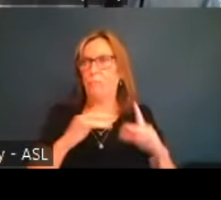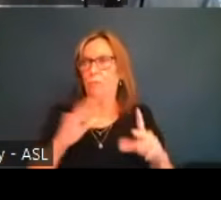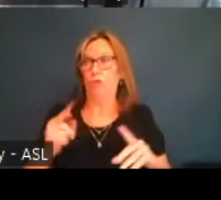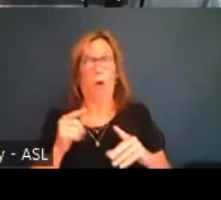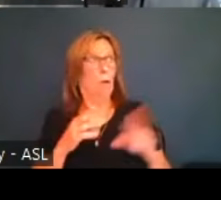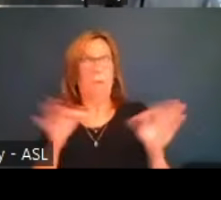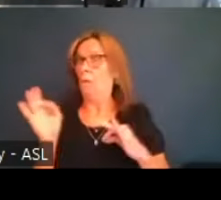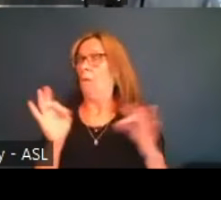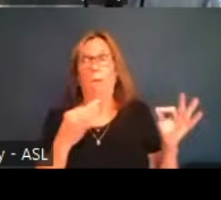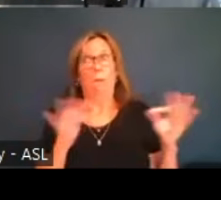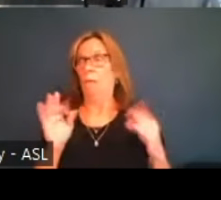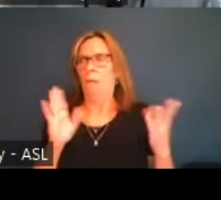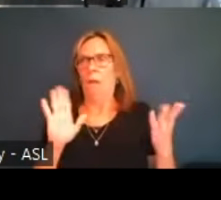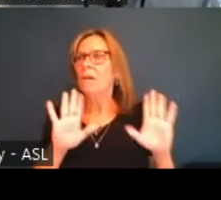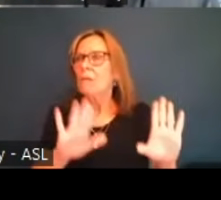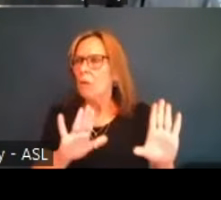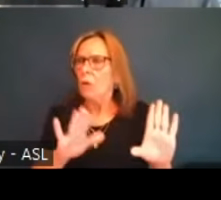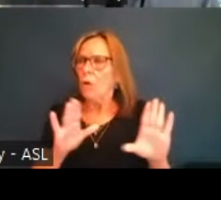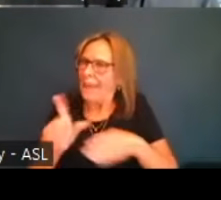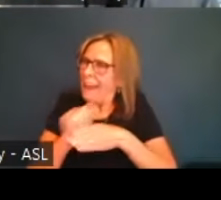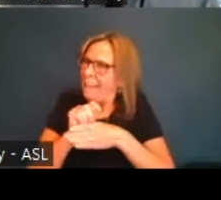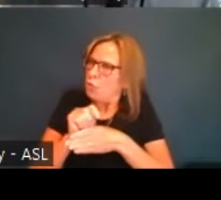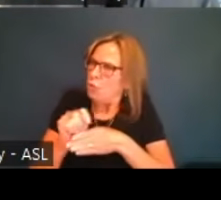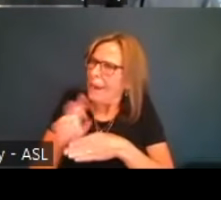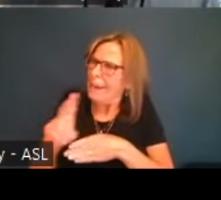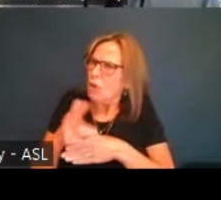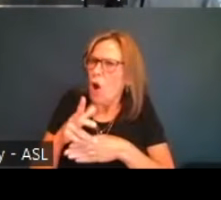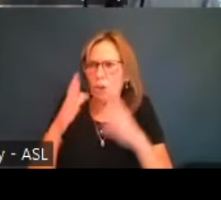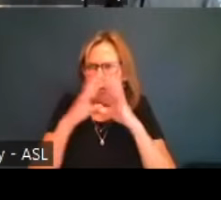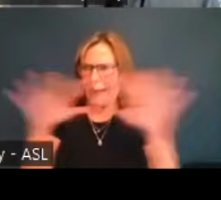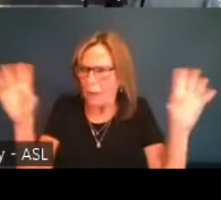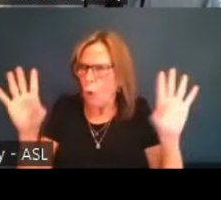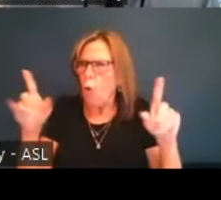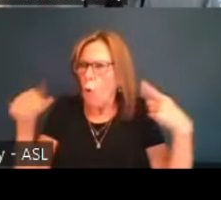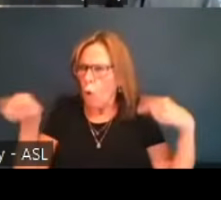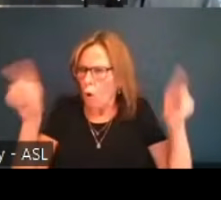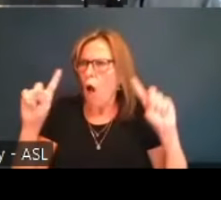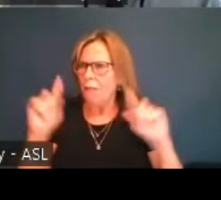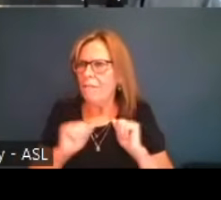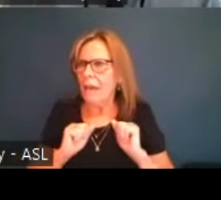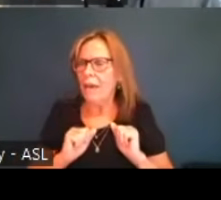and to assist the person with the disability, to either navigate getting in and out, remaining safe, or whatever